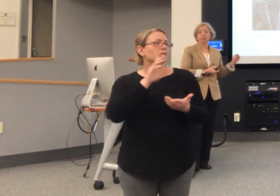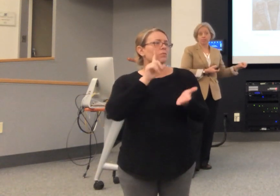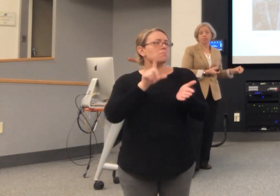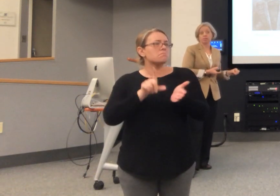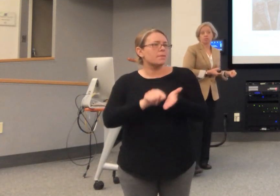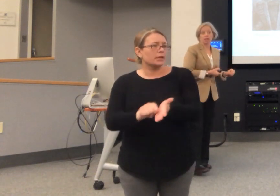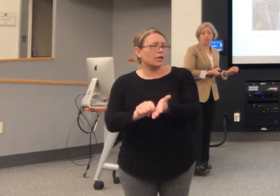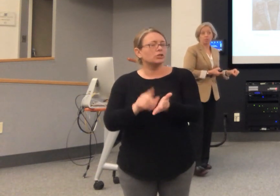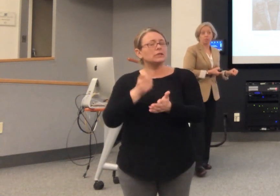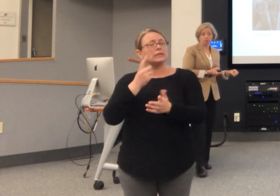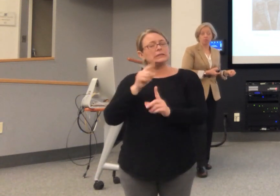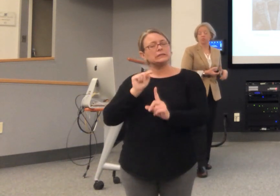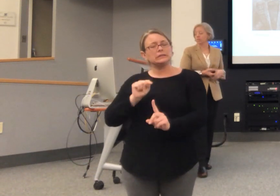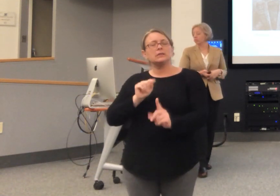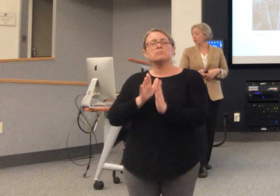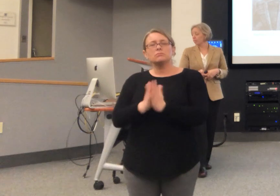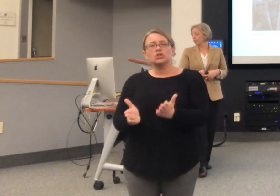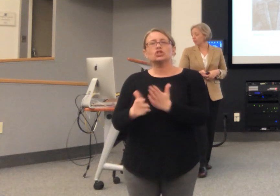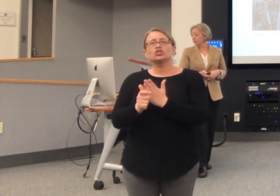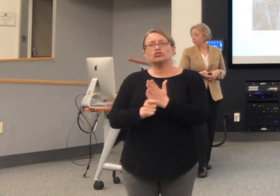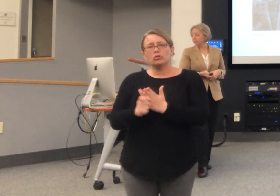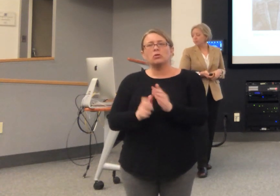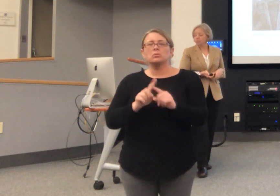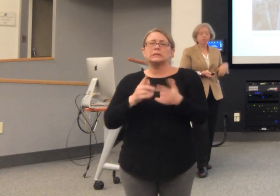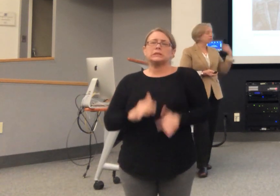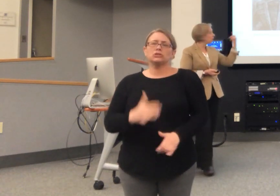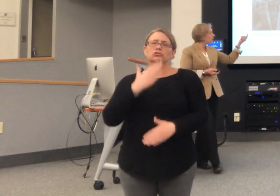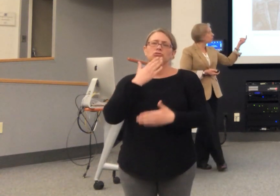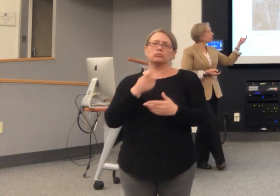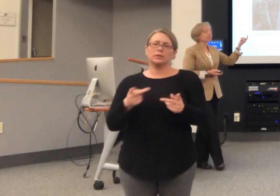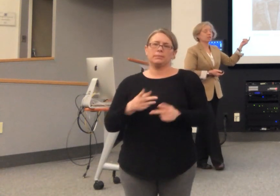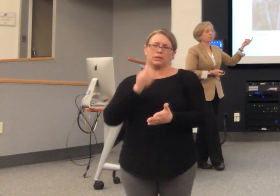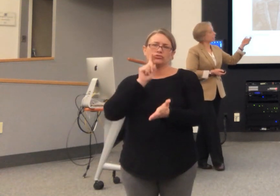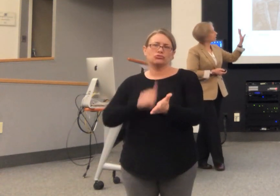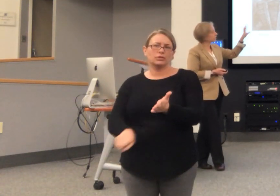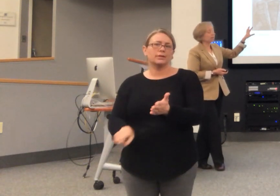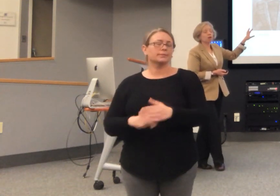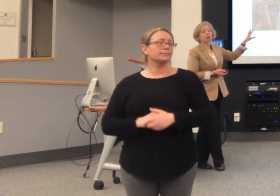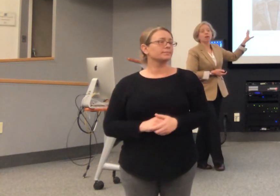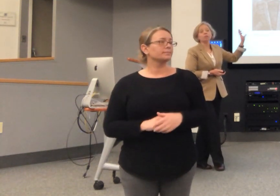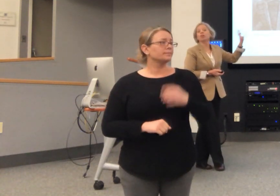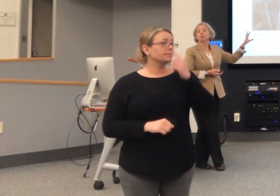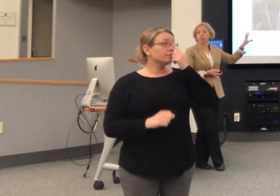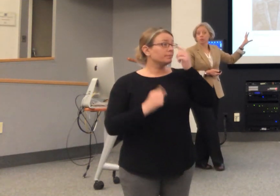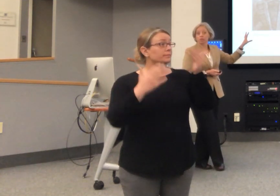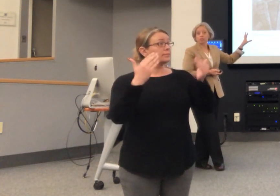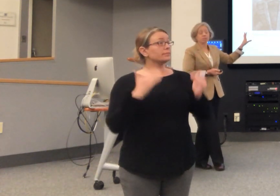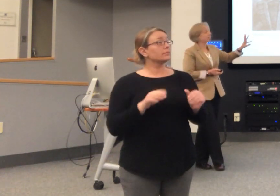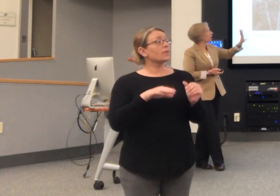but that's a place to check whether those ourselves are copyrighted. Other things that are protected are government works.